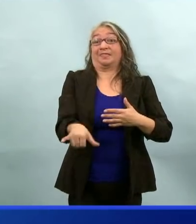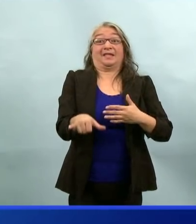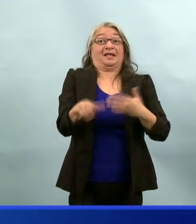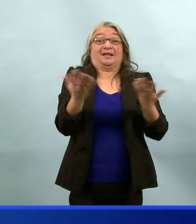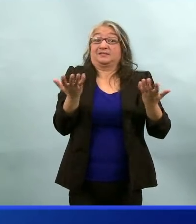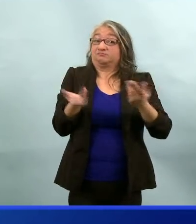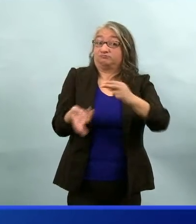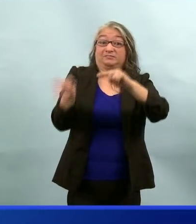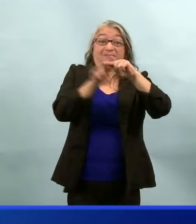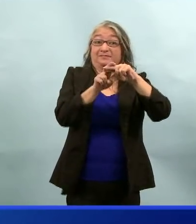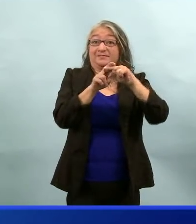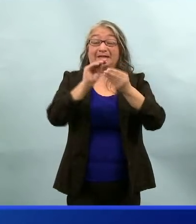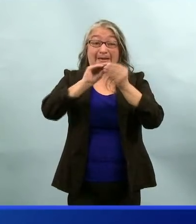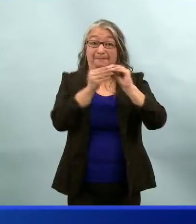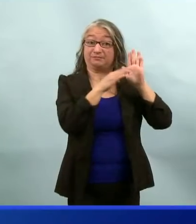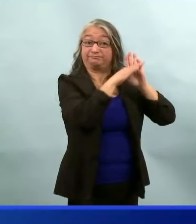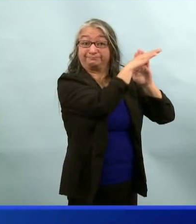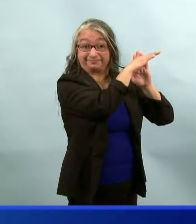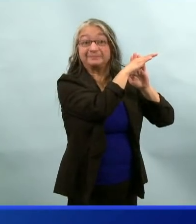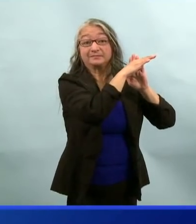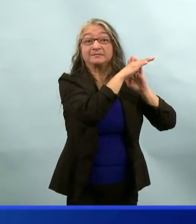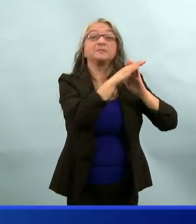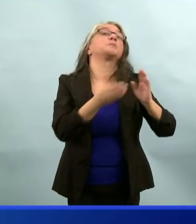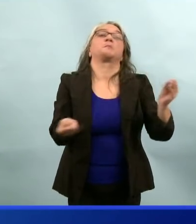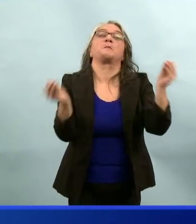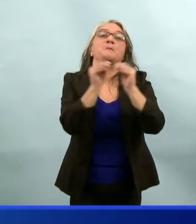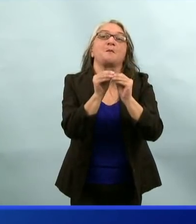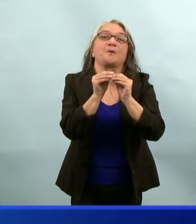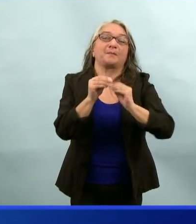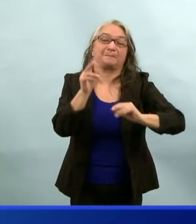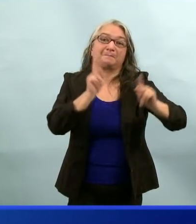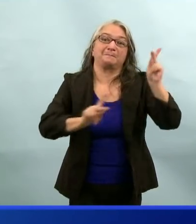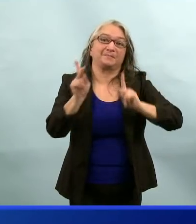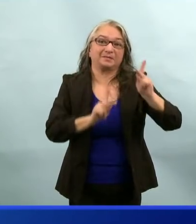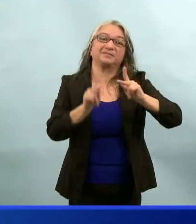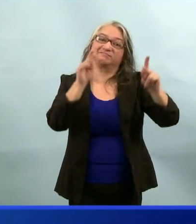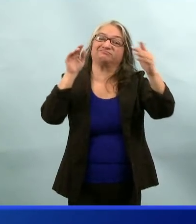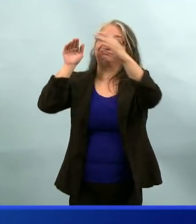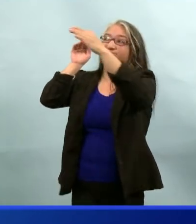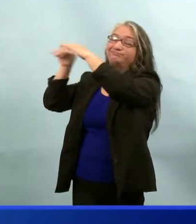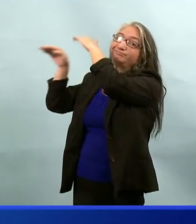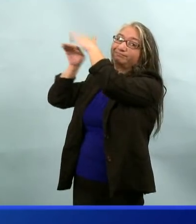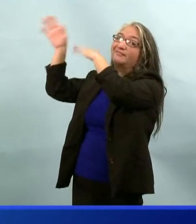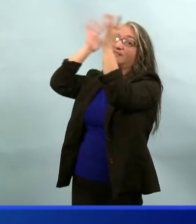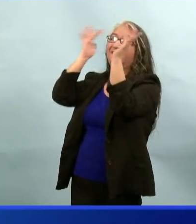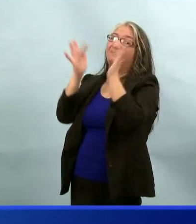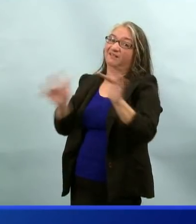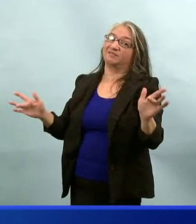come into hospital and even be admitted to our icu for the unvaccinated community